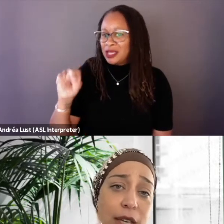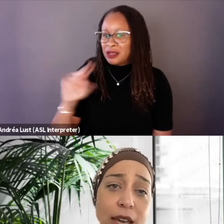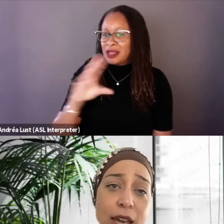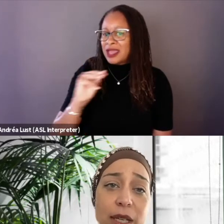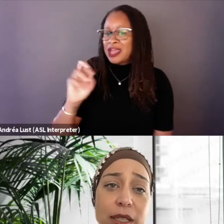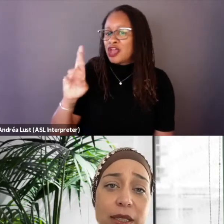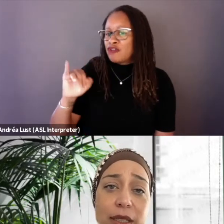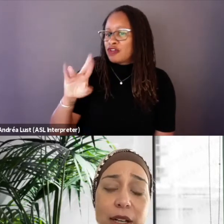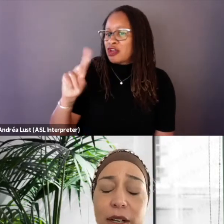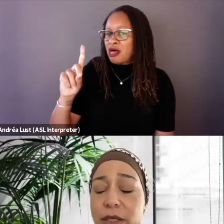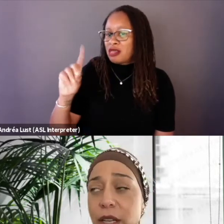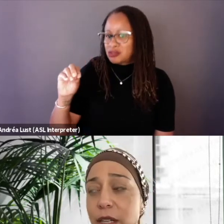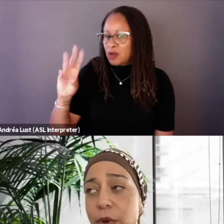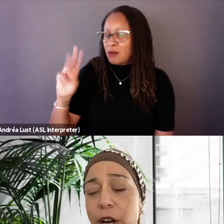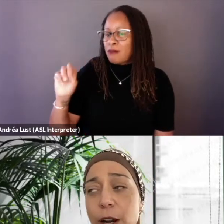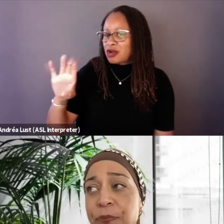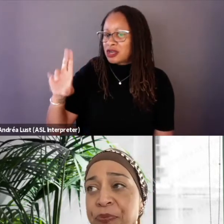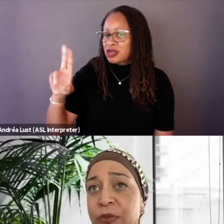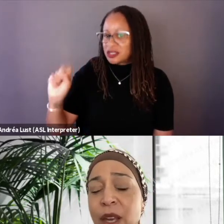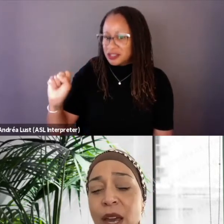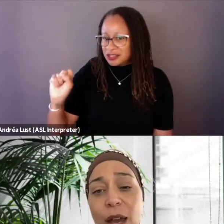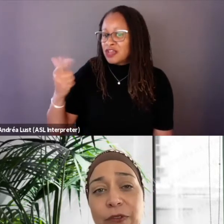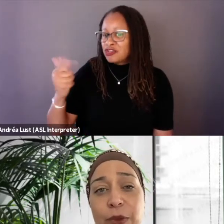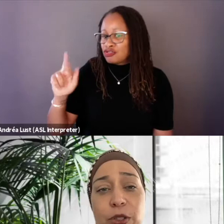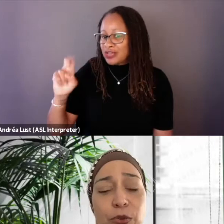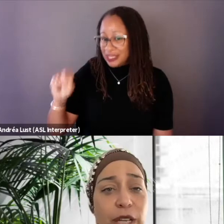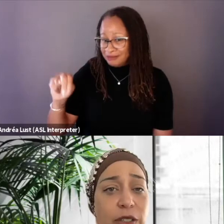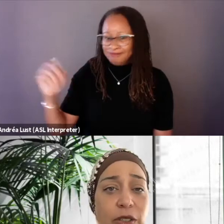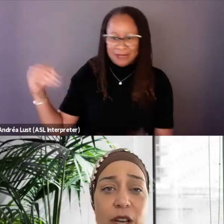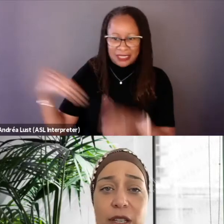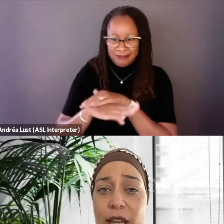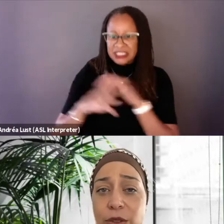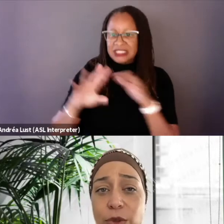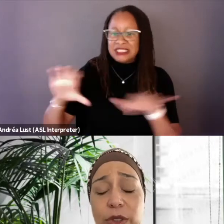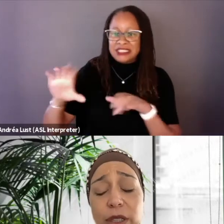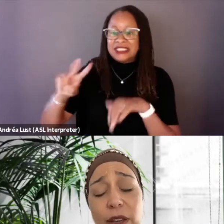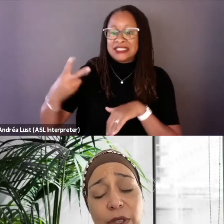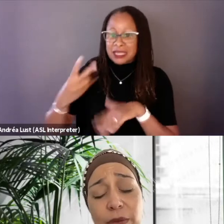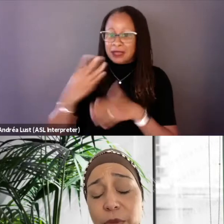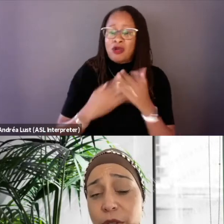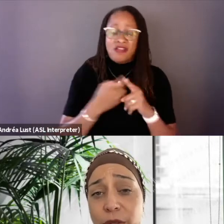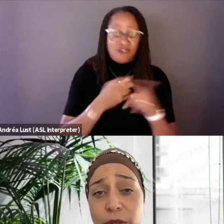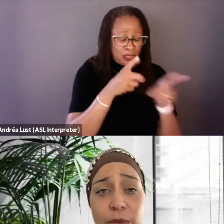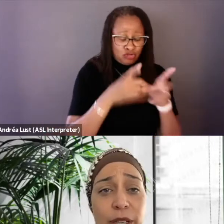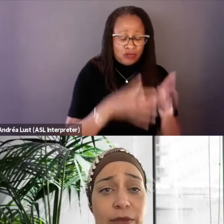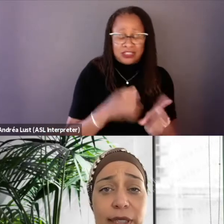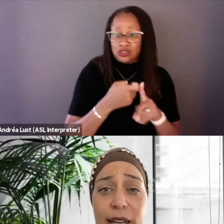that came in and did our second part, I mean, from the directors on down through every member of the crew, above the line,